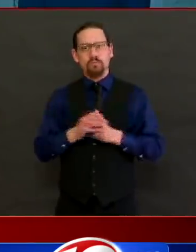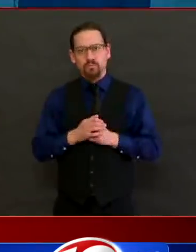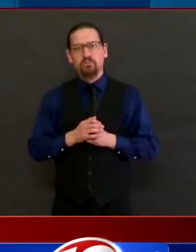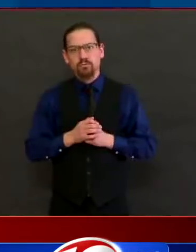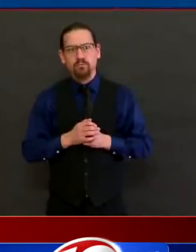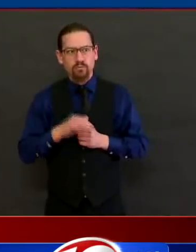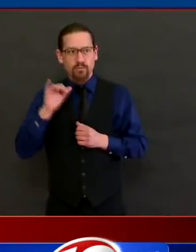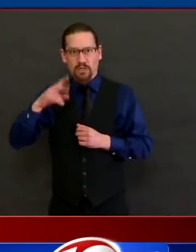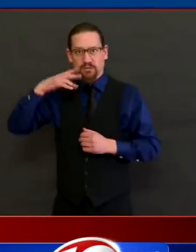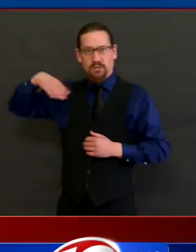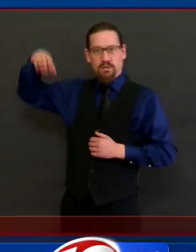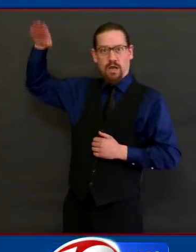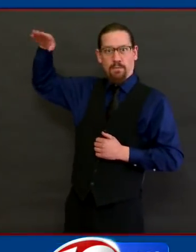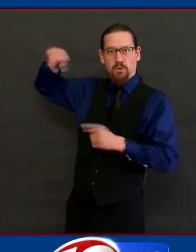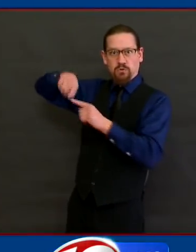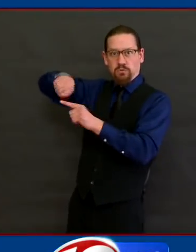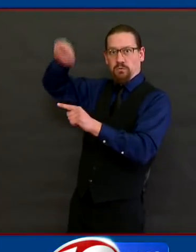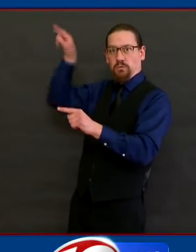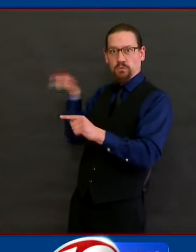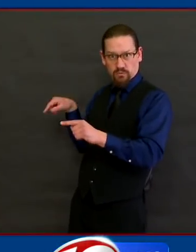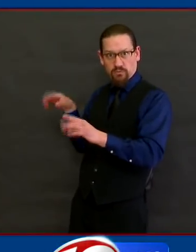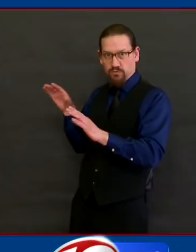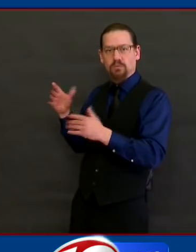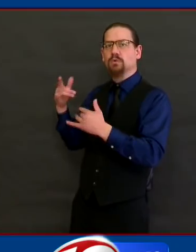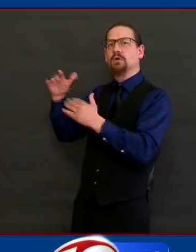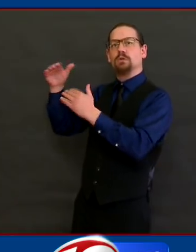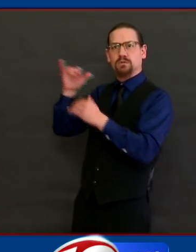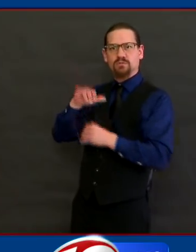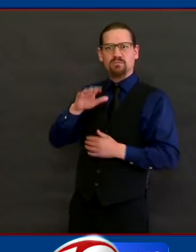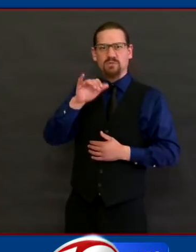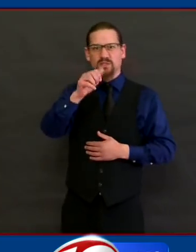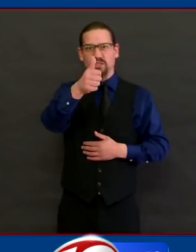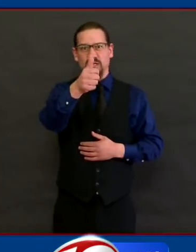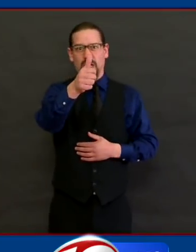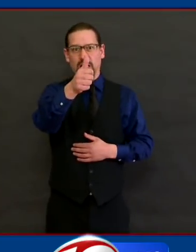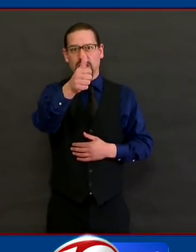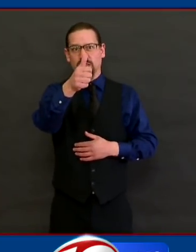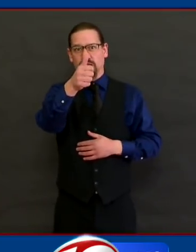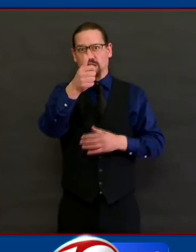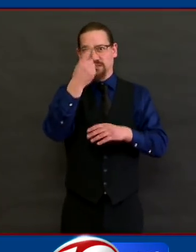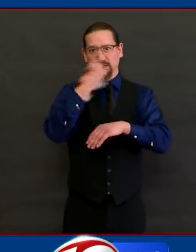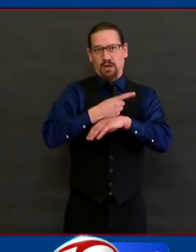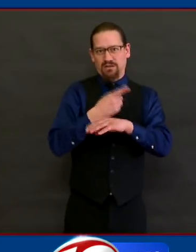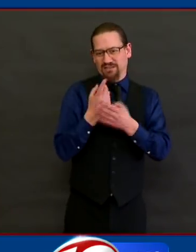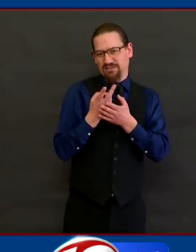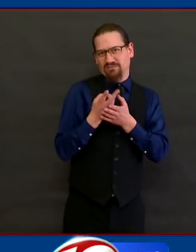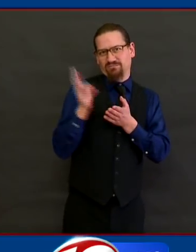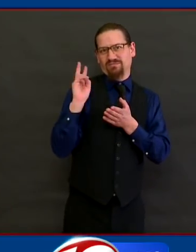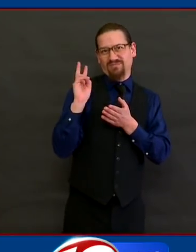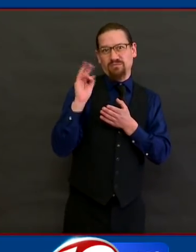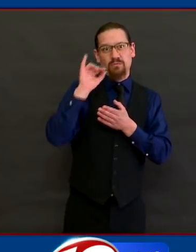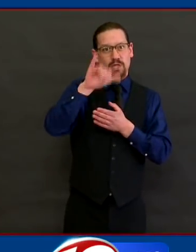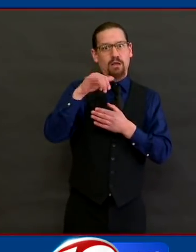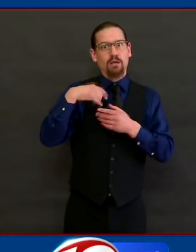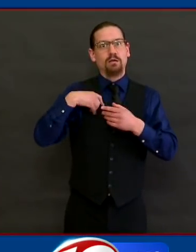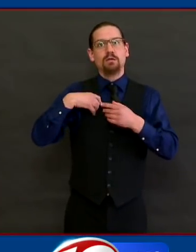A LOT WORSE. A WEEK AGO, OR 10 DAYS AGO, WHEN WE WERE CRUNCHING THROUGH THE MODEL, THAT PEAK WAS A LOT